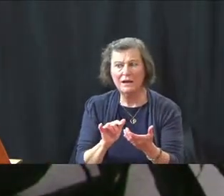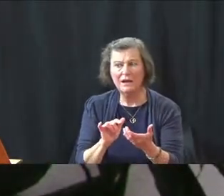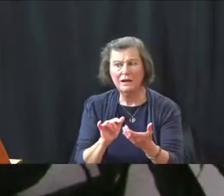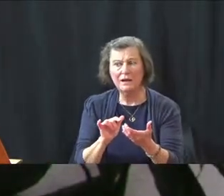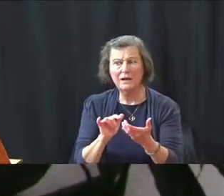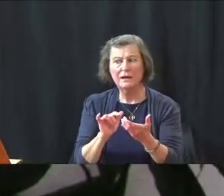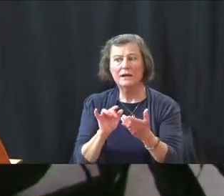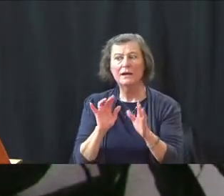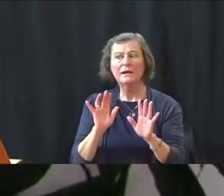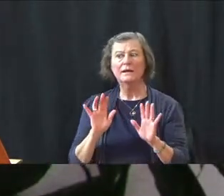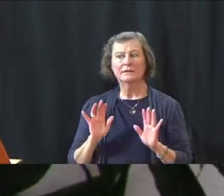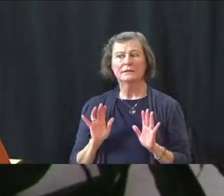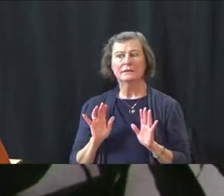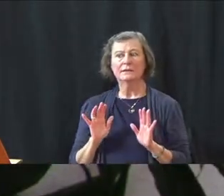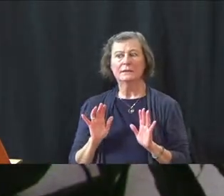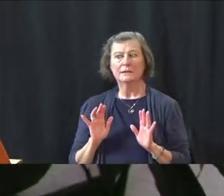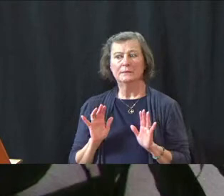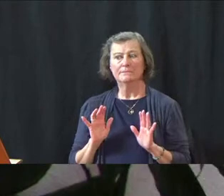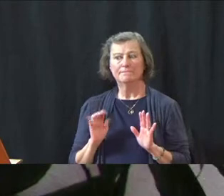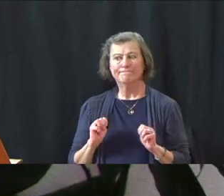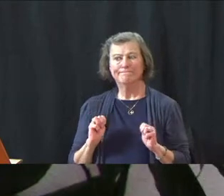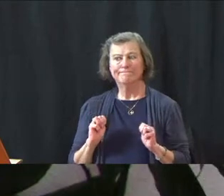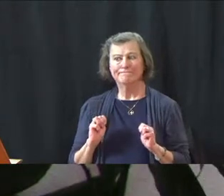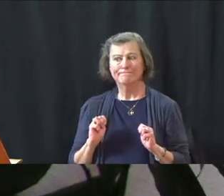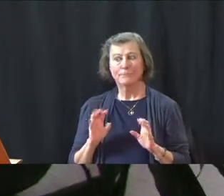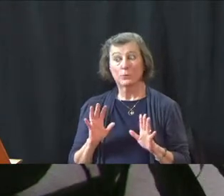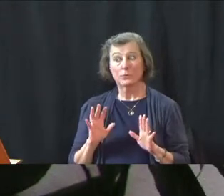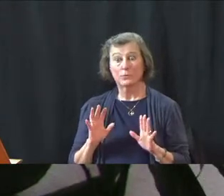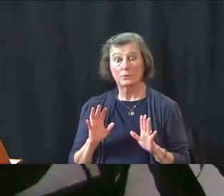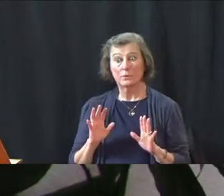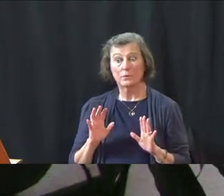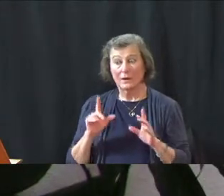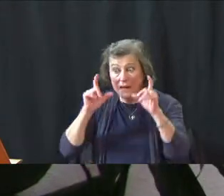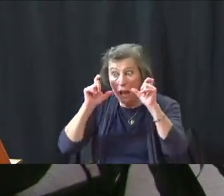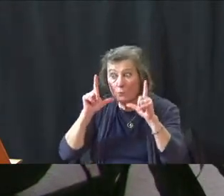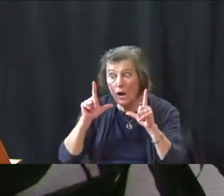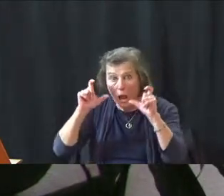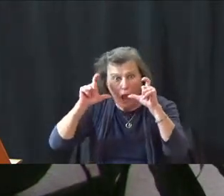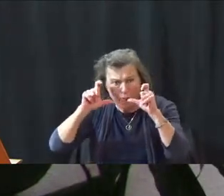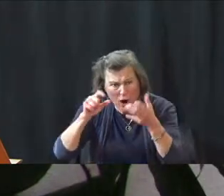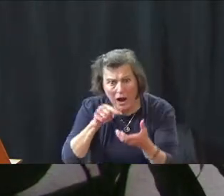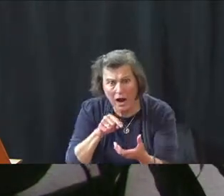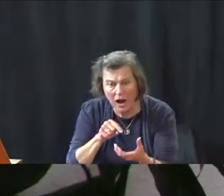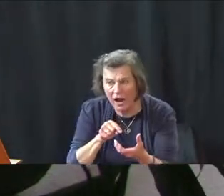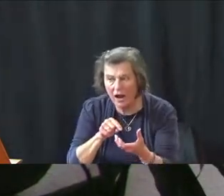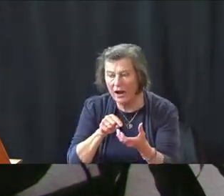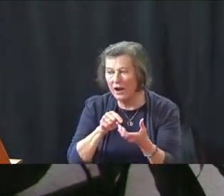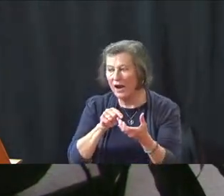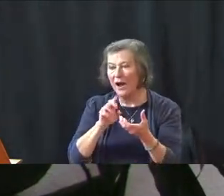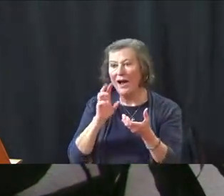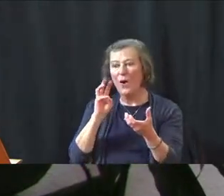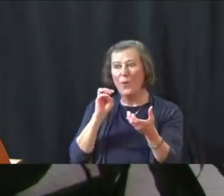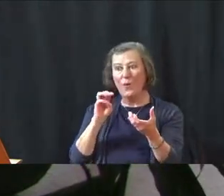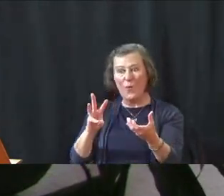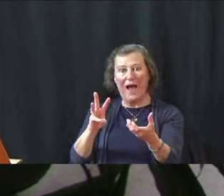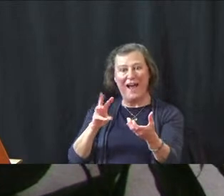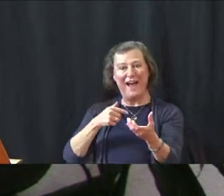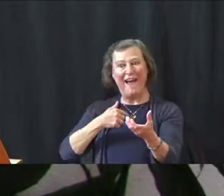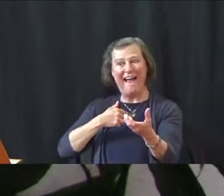A camera... A camera! Now I can take shots.